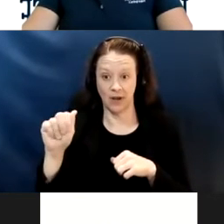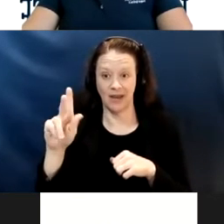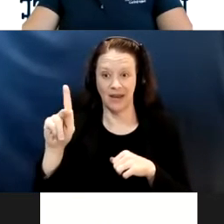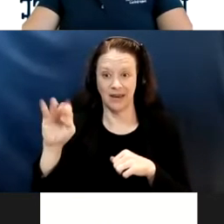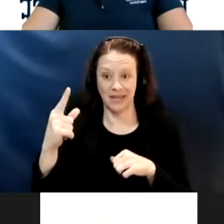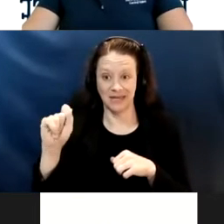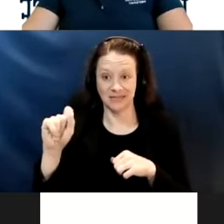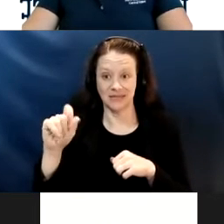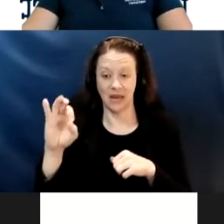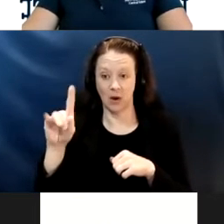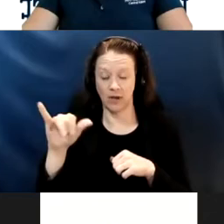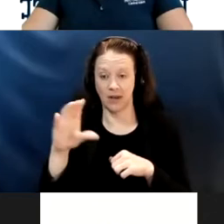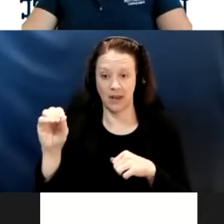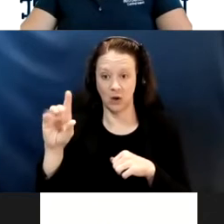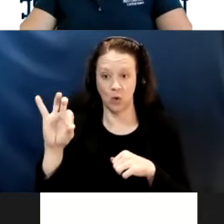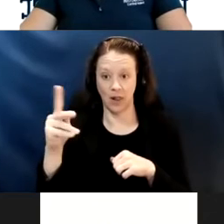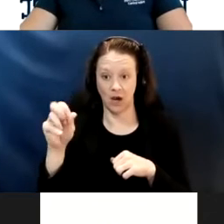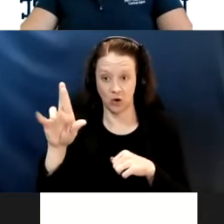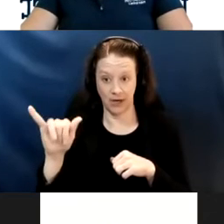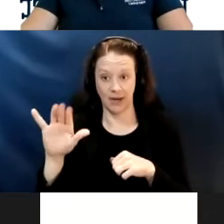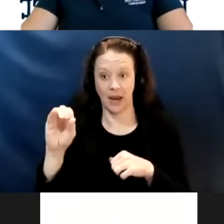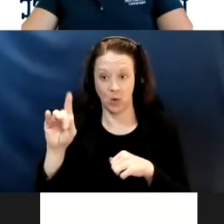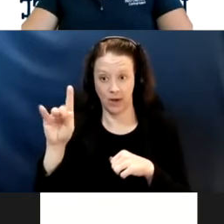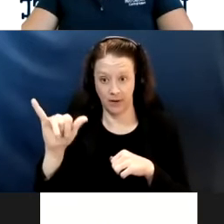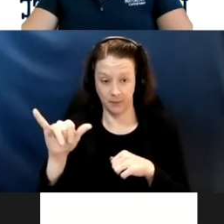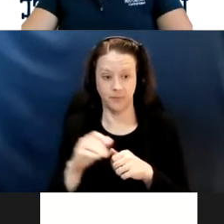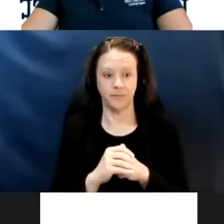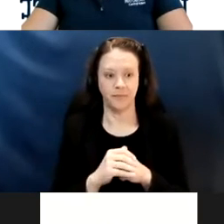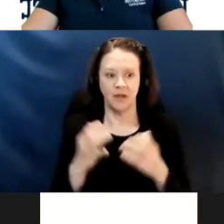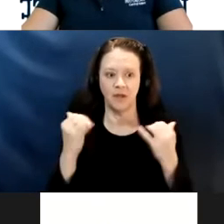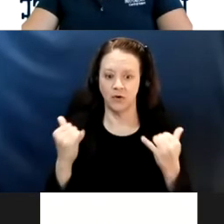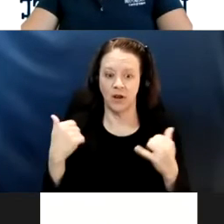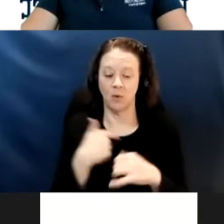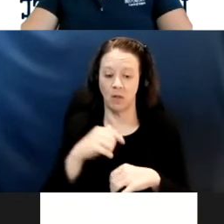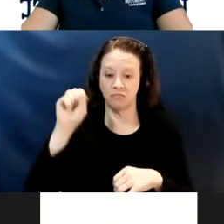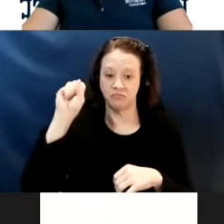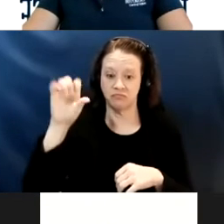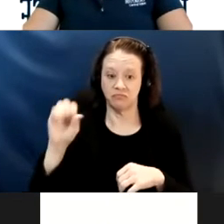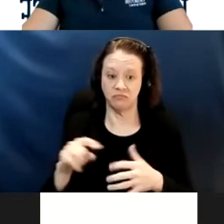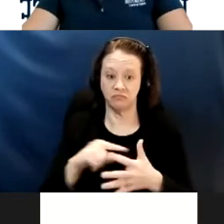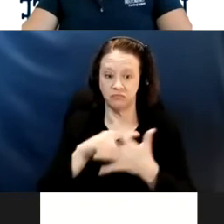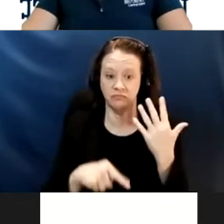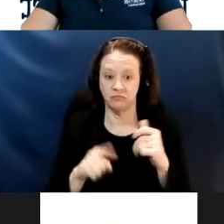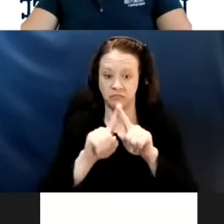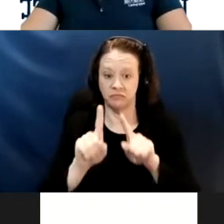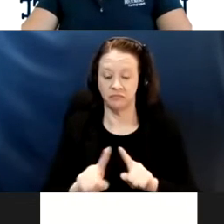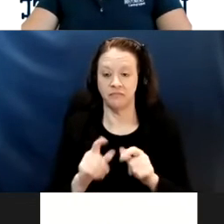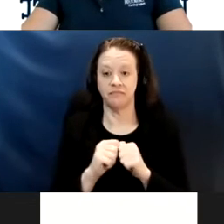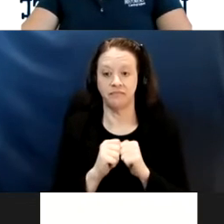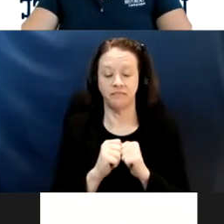Today, we're going to be presenting to you a little bit about our collaboration for COVID equity for people with disabilities.